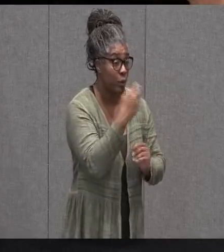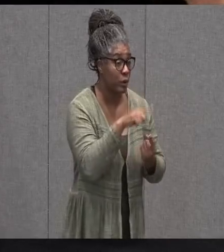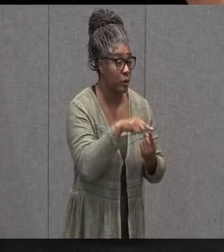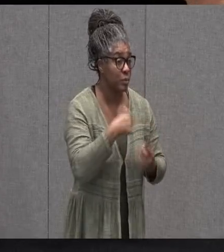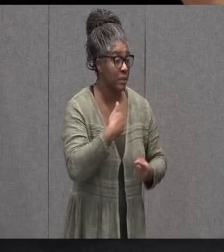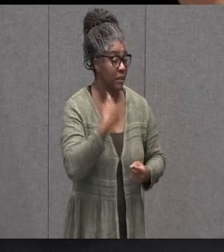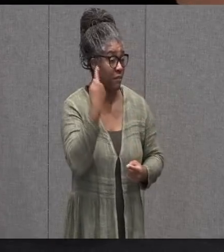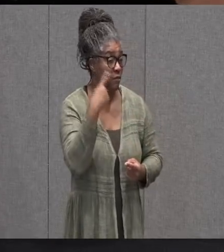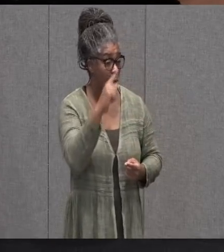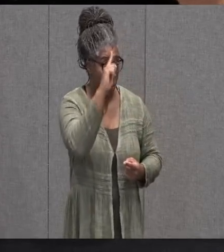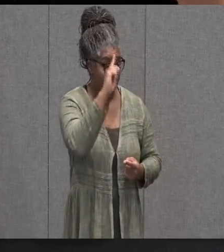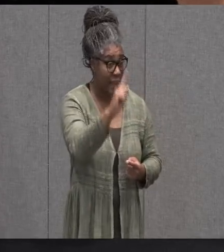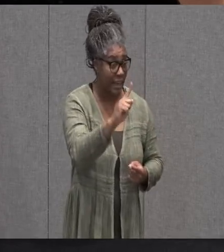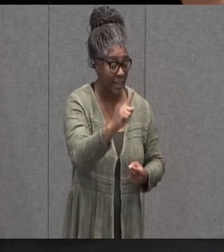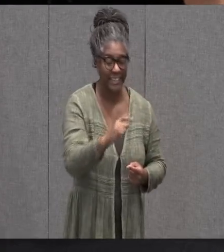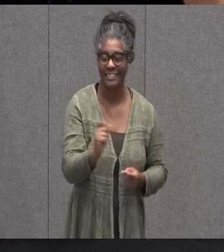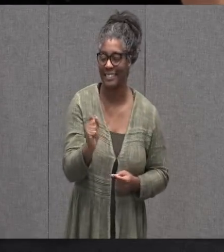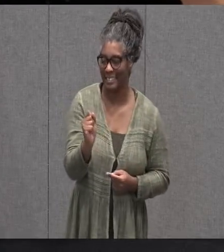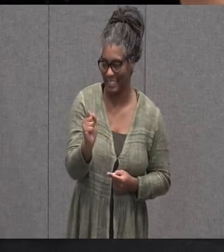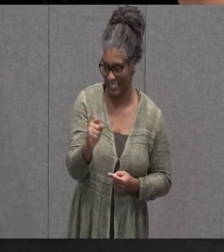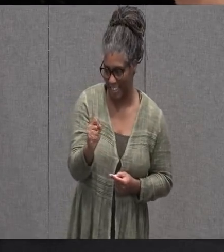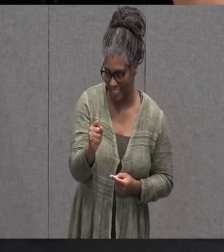"Yes I will," said Mrs. Hill.